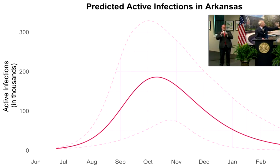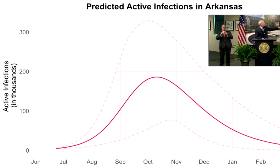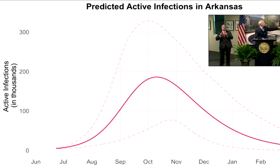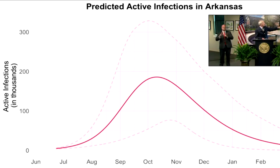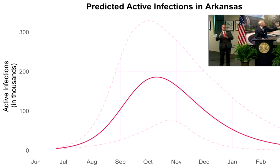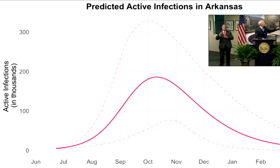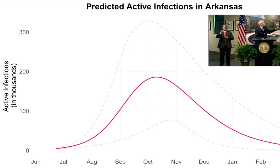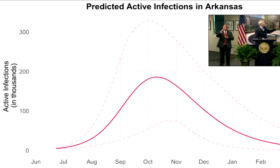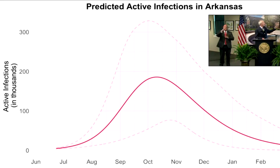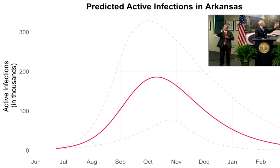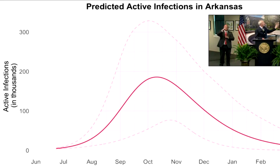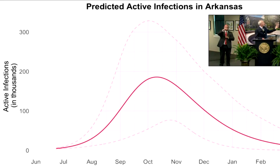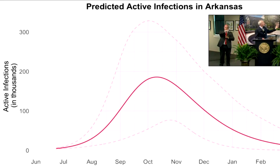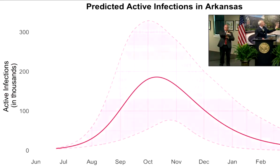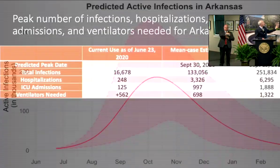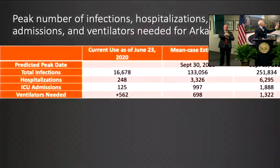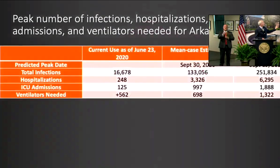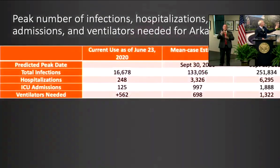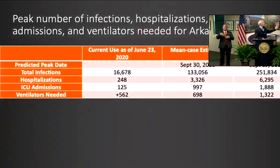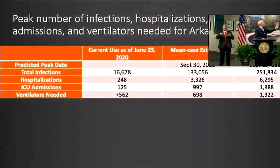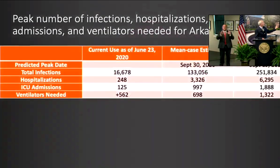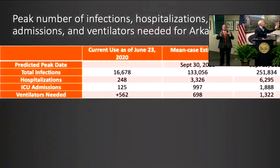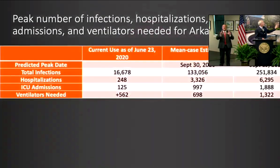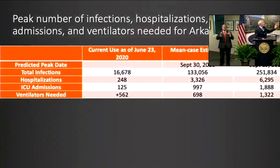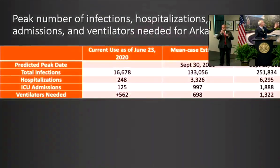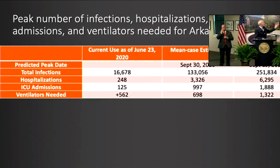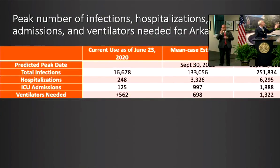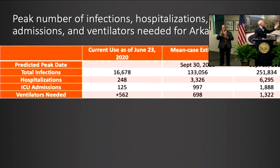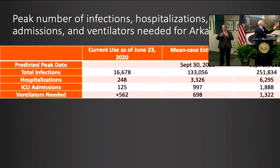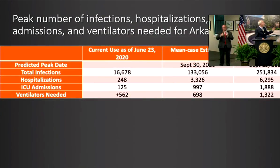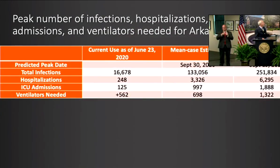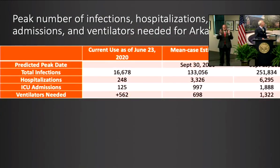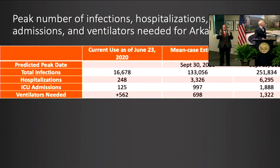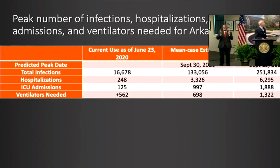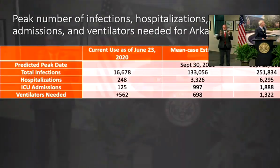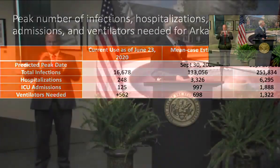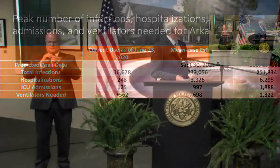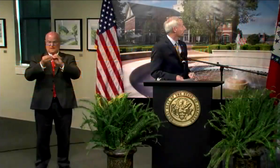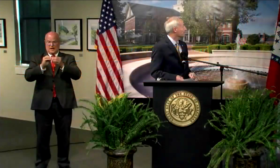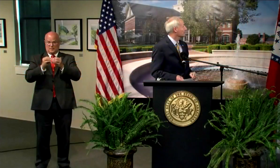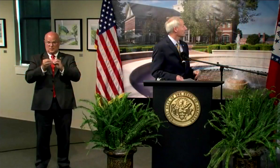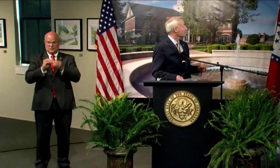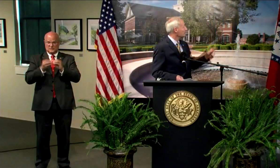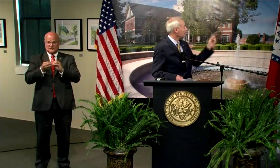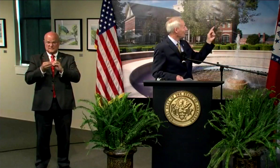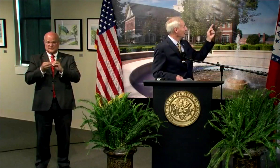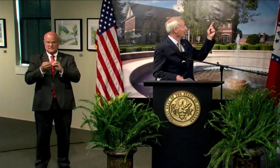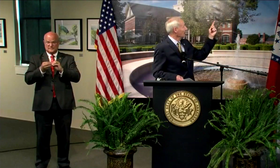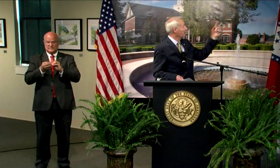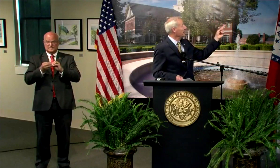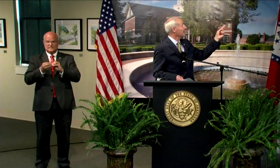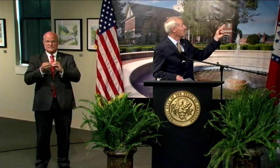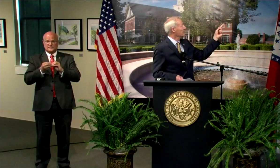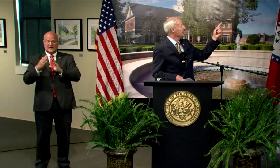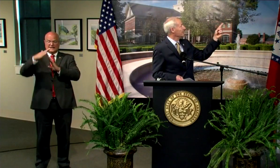YOU SEE. YOU CAN SEE WHERE THAT WOULD PEAK AROUND OCTOBER 1 SEPTEMBER 30 AND THAT WOULD BE A STEADY RISE AND A DECLINE.